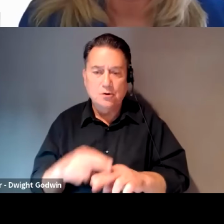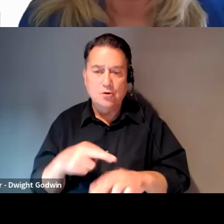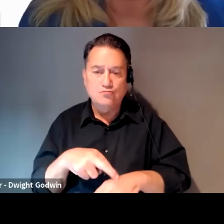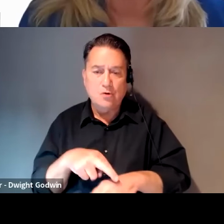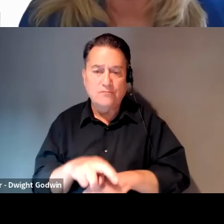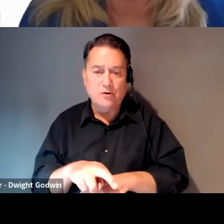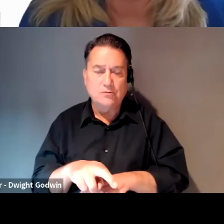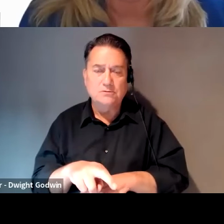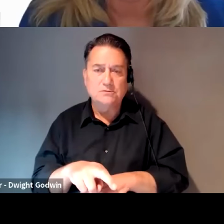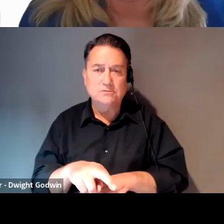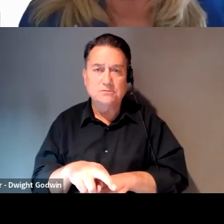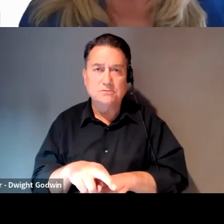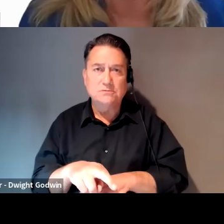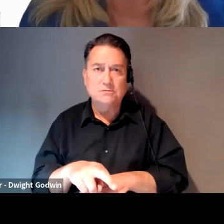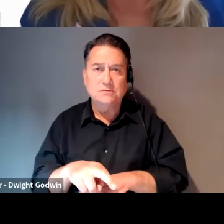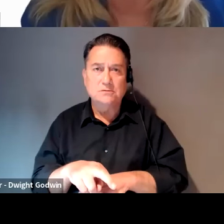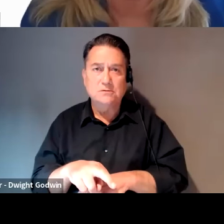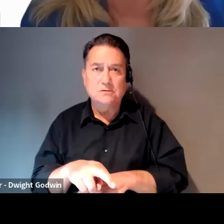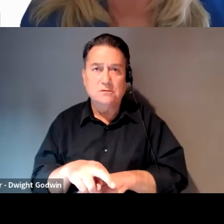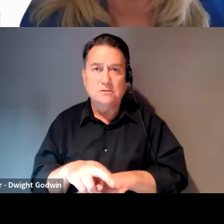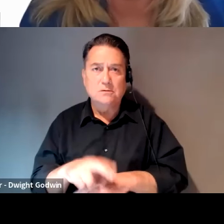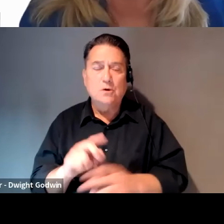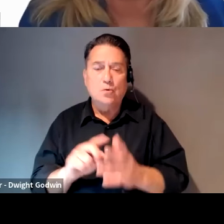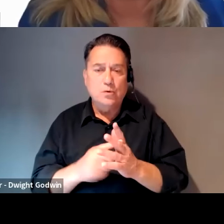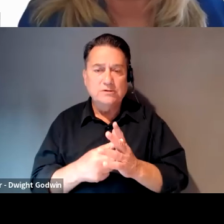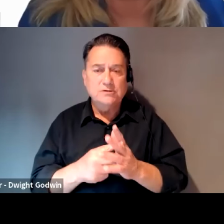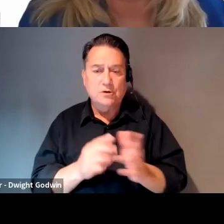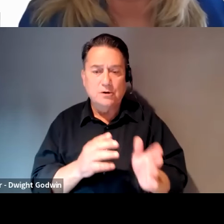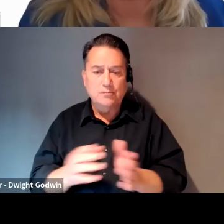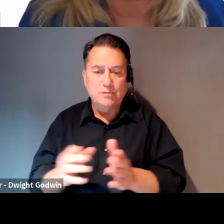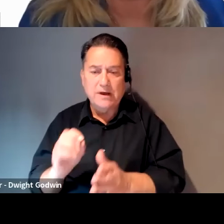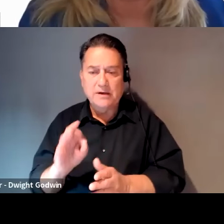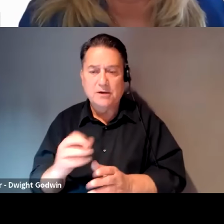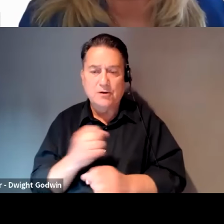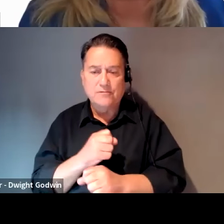is we started the plan of safe care within our system also.